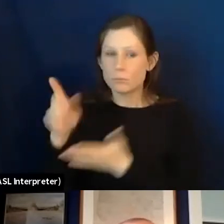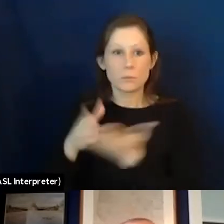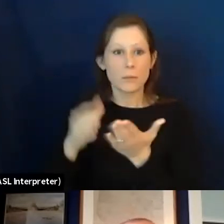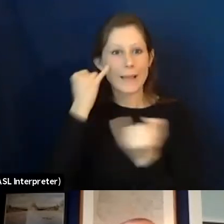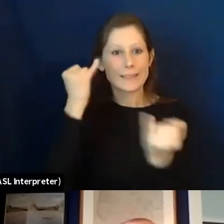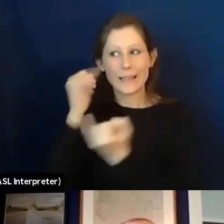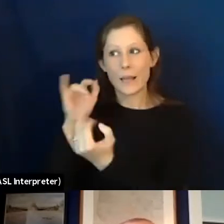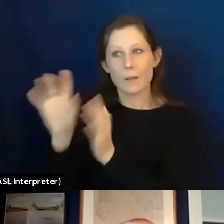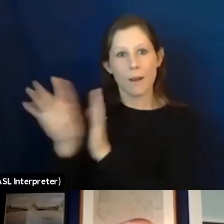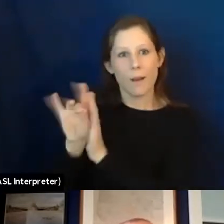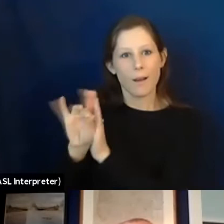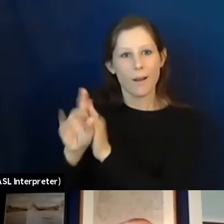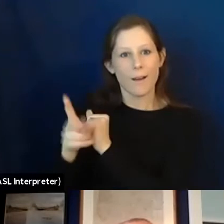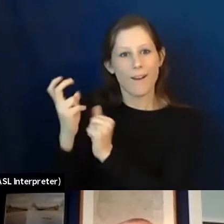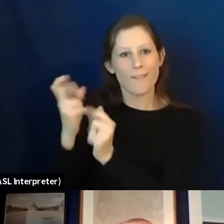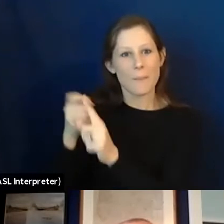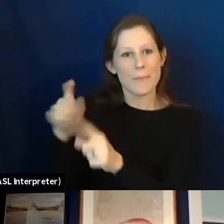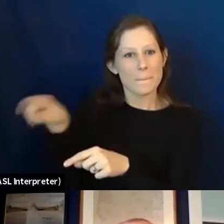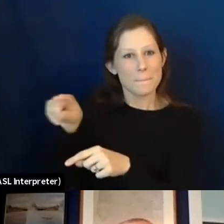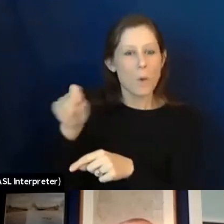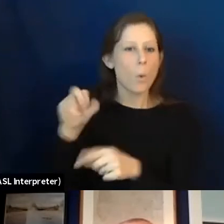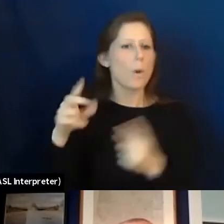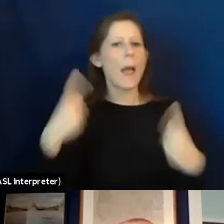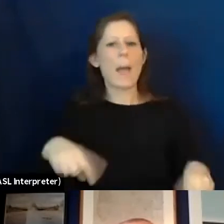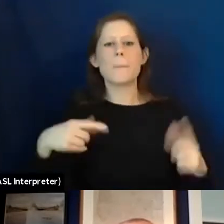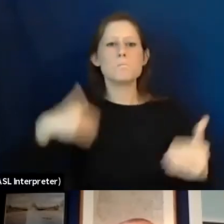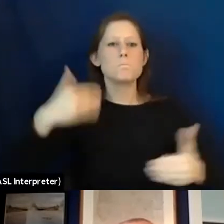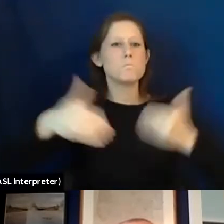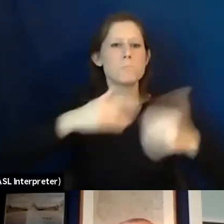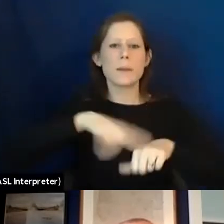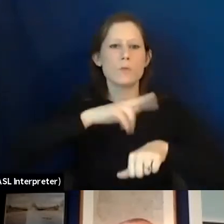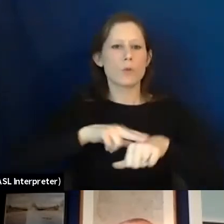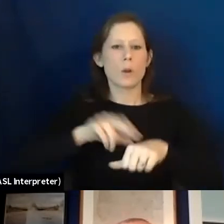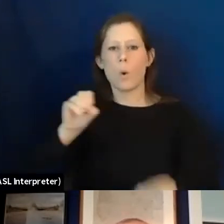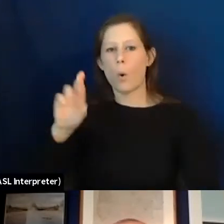or if it's all kind of just happens organically or or any if anybody has any answers for that